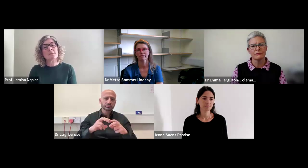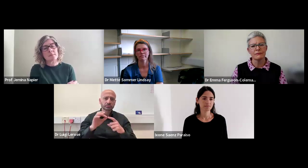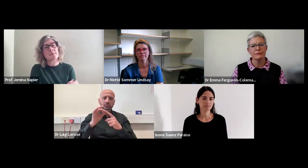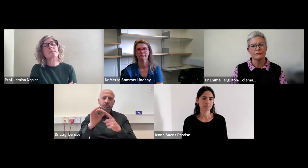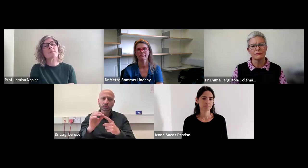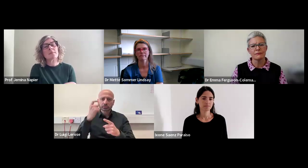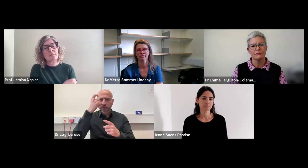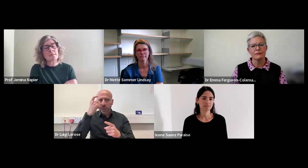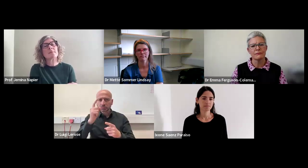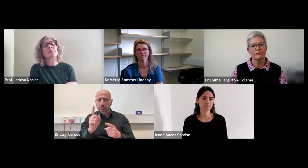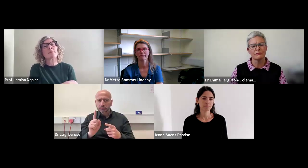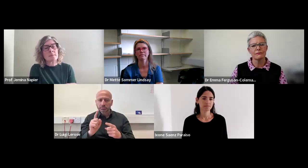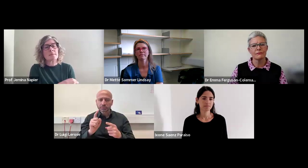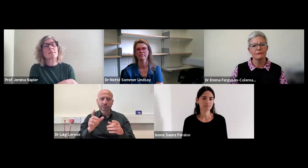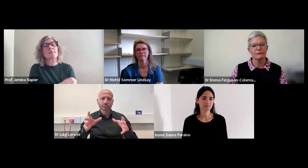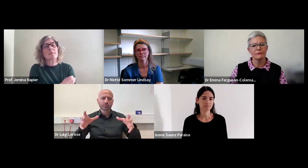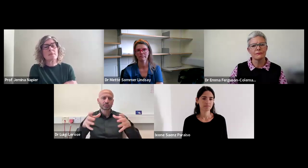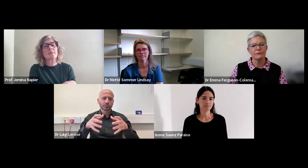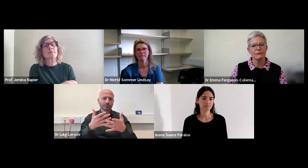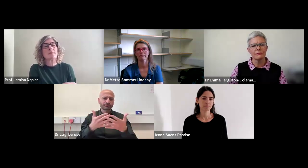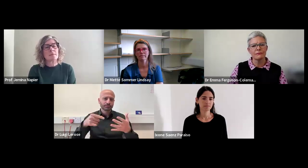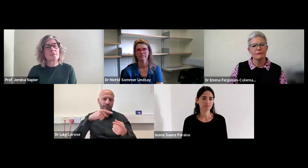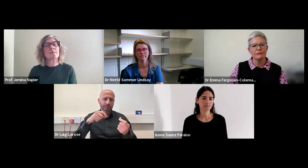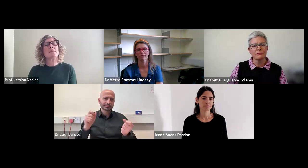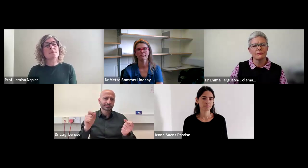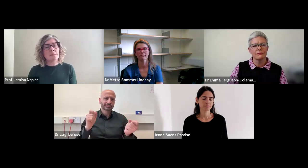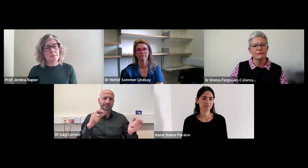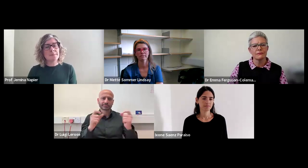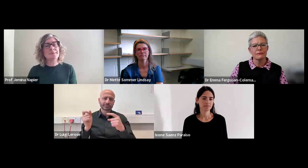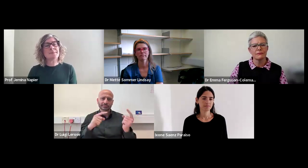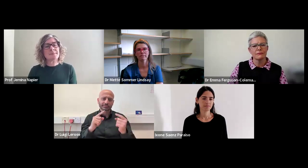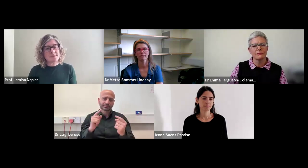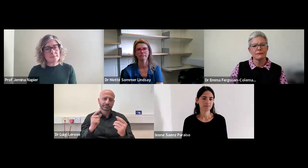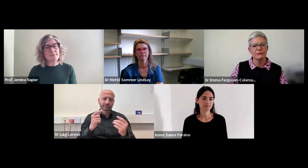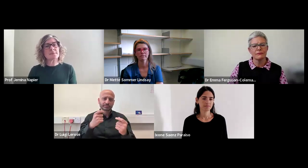another another barrier when it comes to research proposals, ideas, coming together with groups of